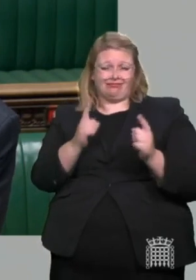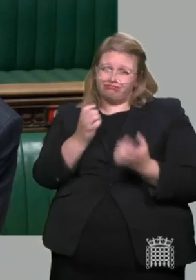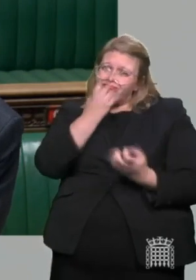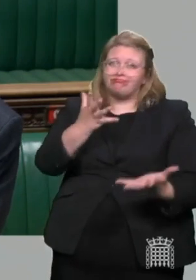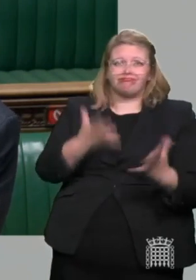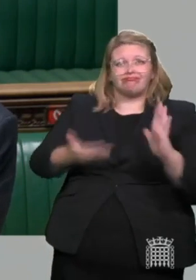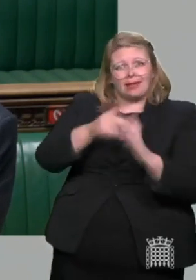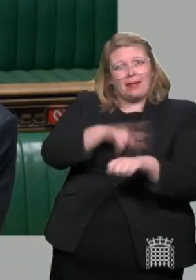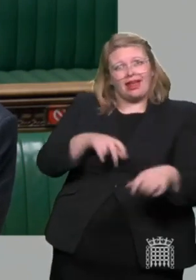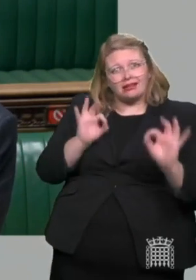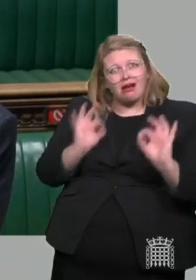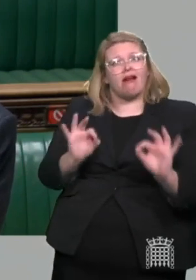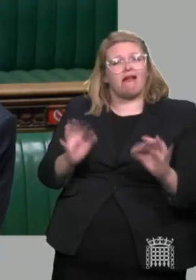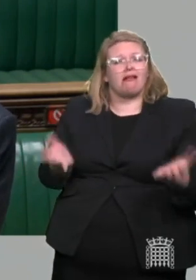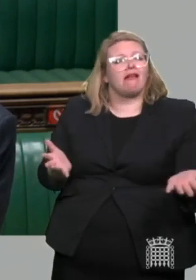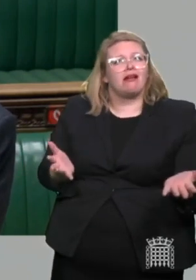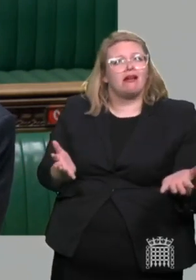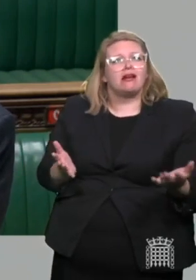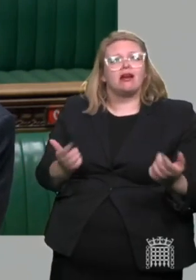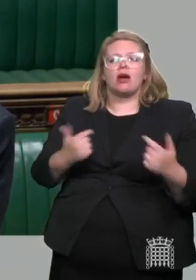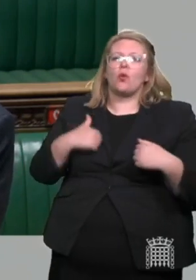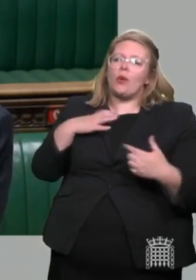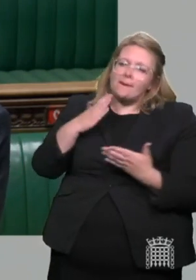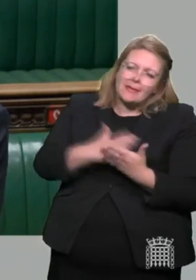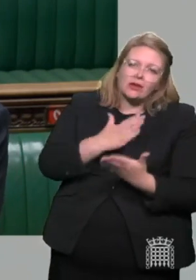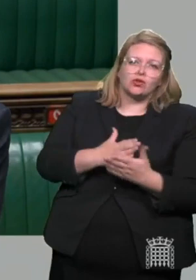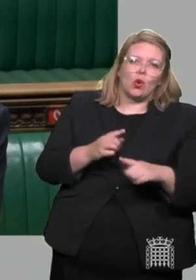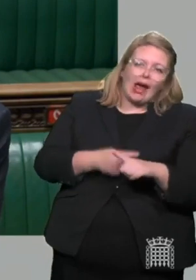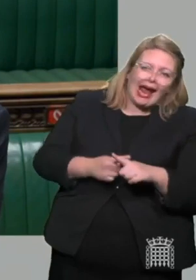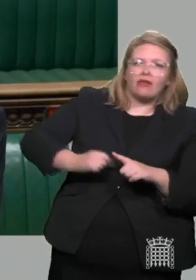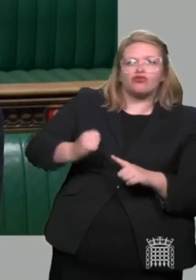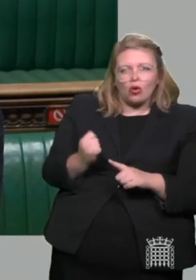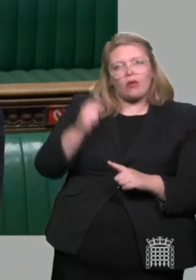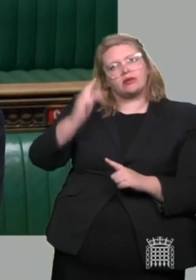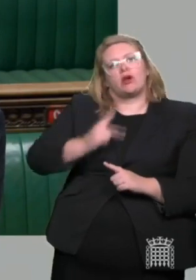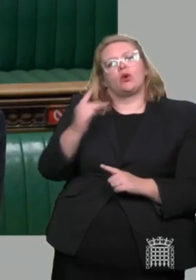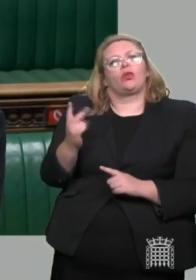and we will be making sure that that gets through to Scotland as well. What we want to see is a